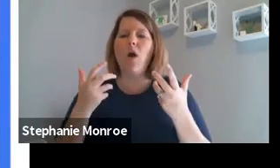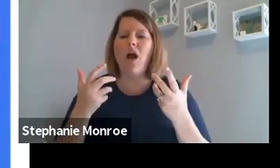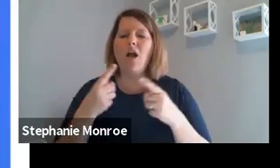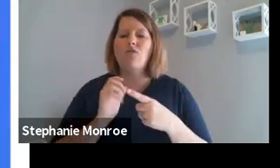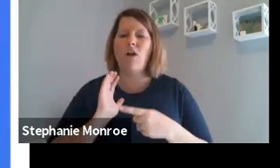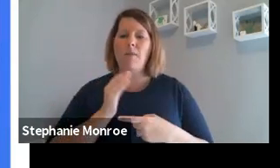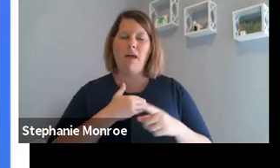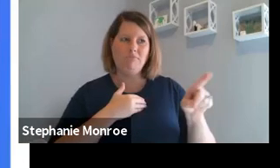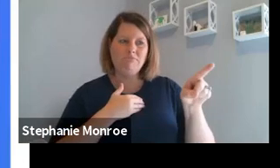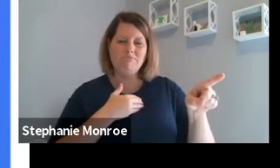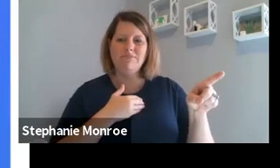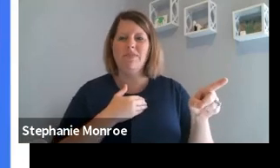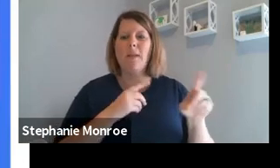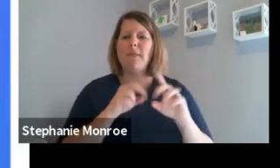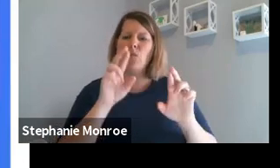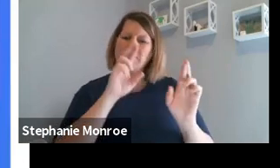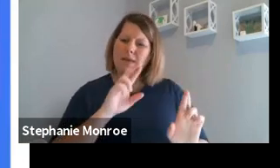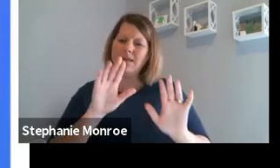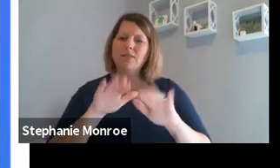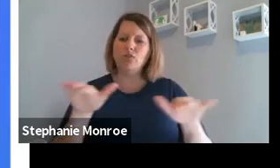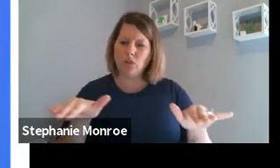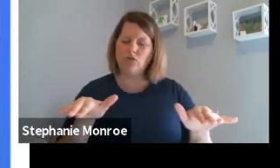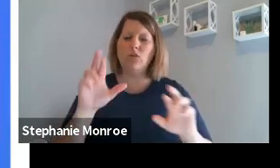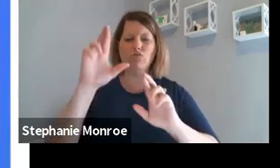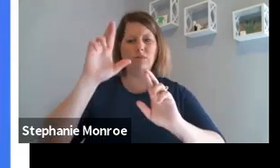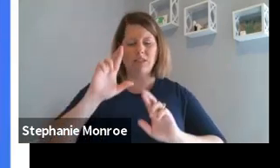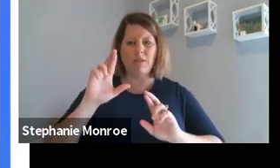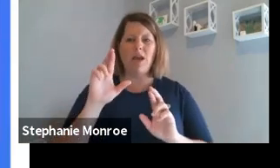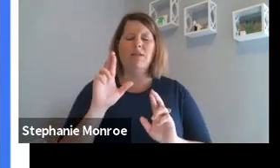but respecting the children respecting and creating